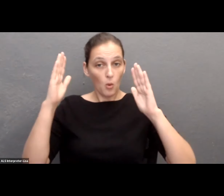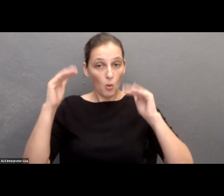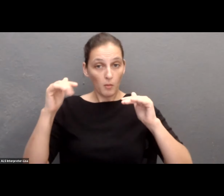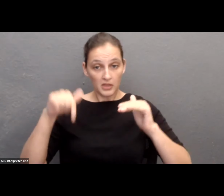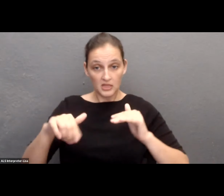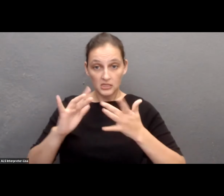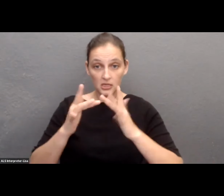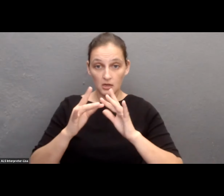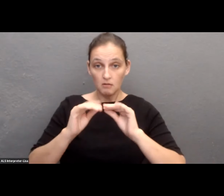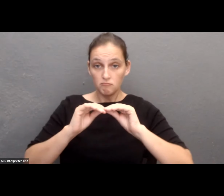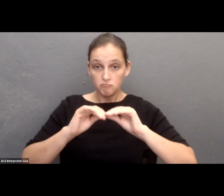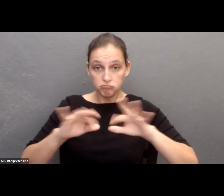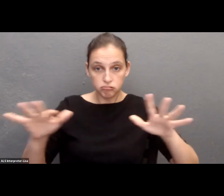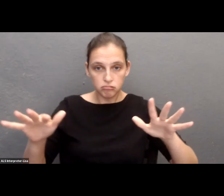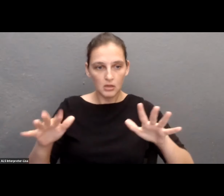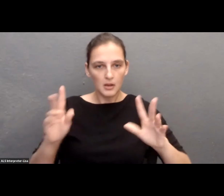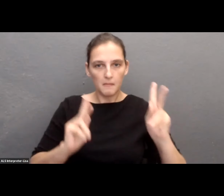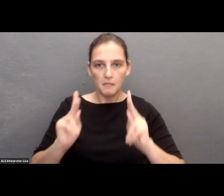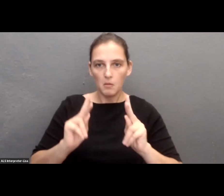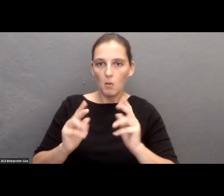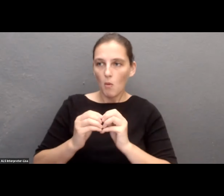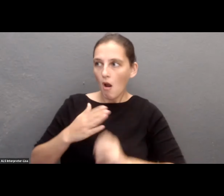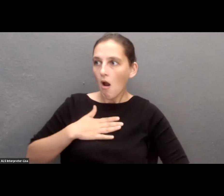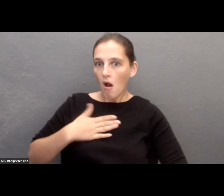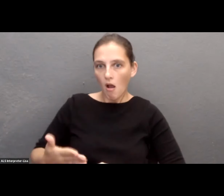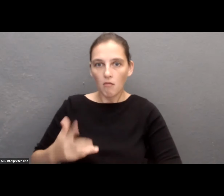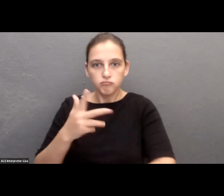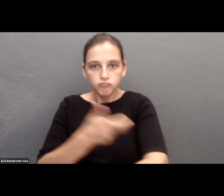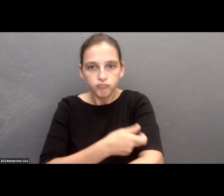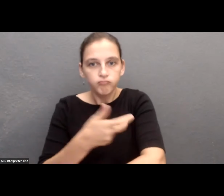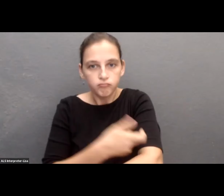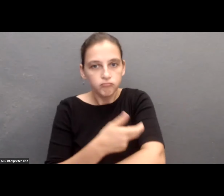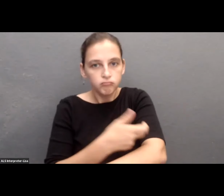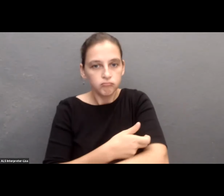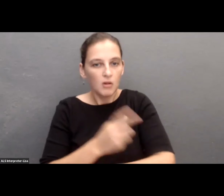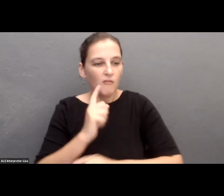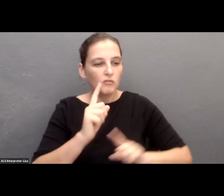confidence and increase vaccination rates among Hoosiers with disability and their caregivers